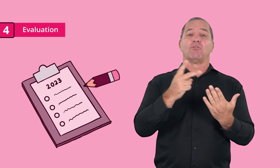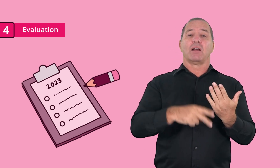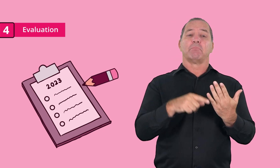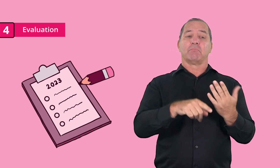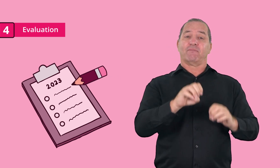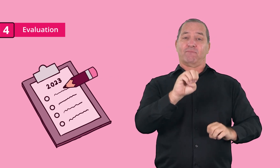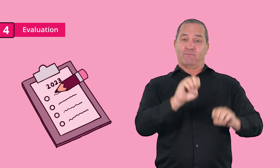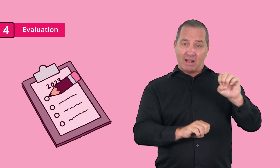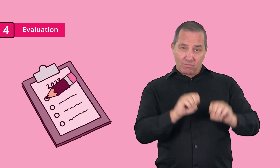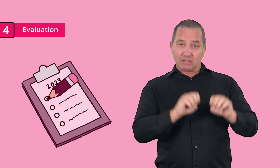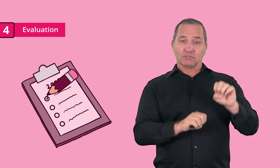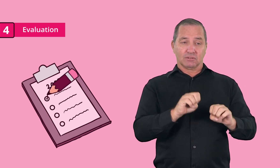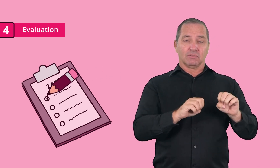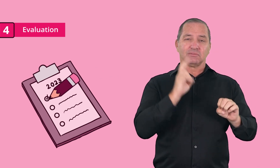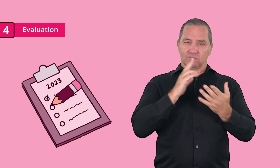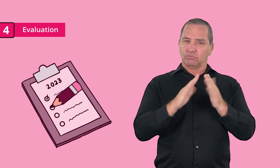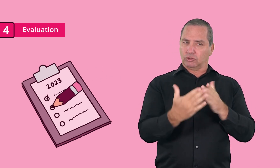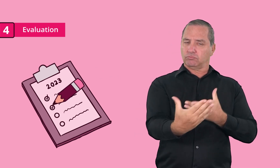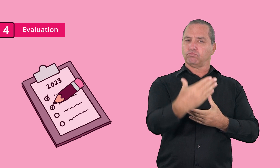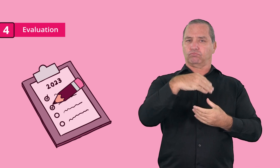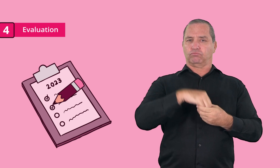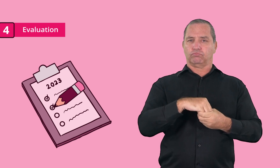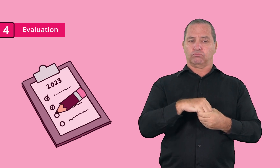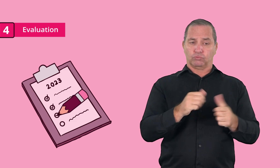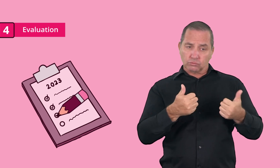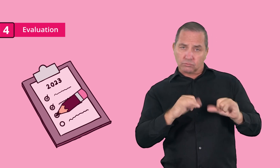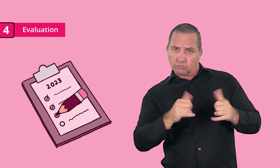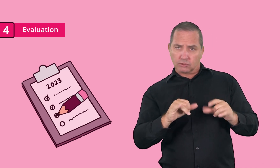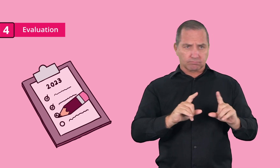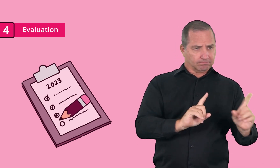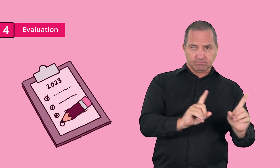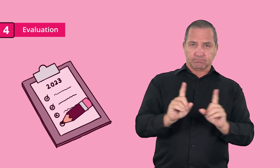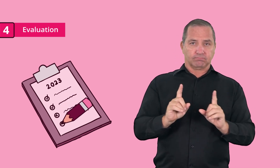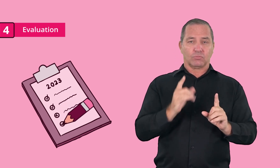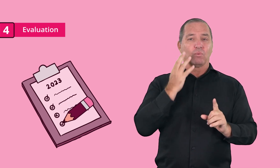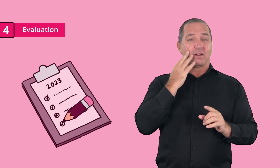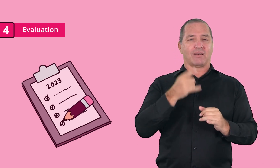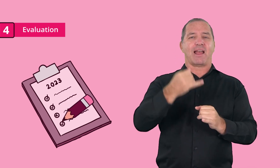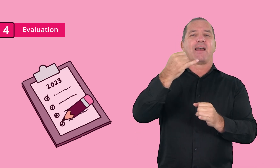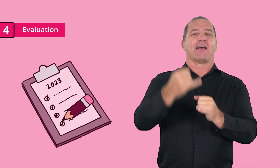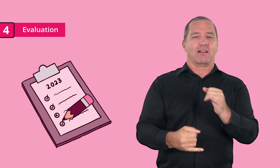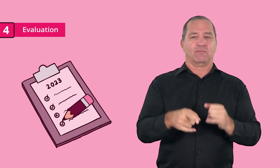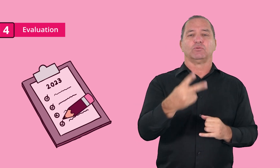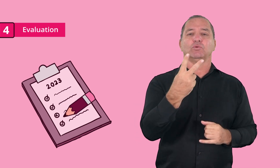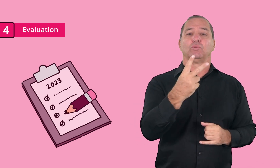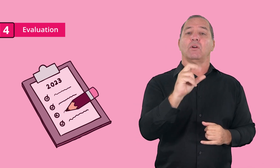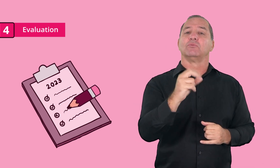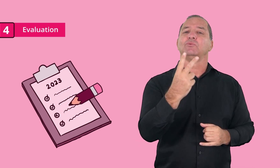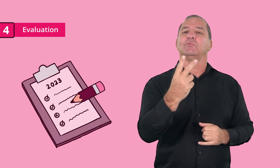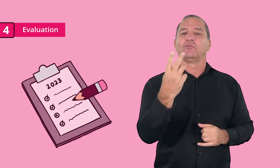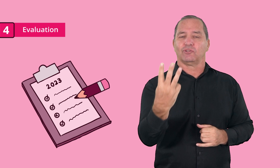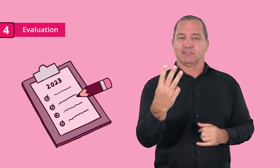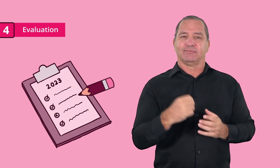to conduct an evaluation of the pilot program at the end of 2023